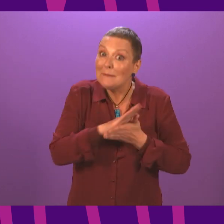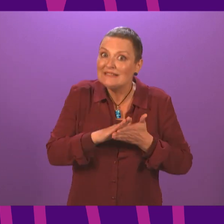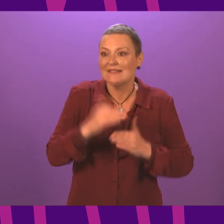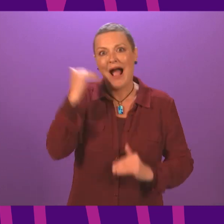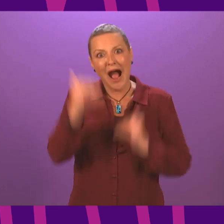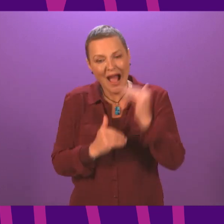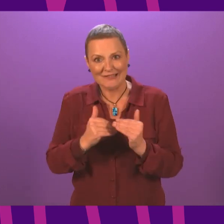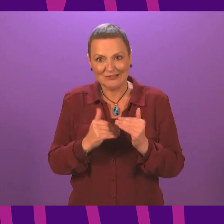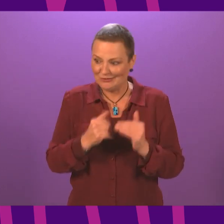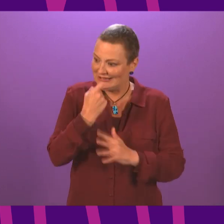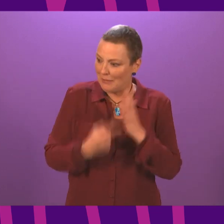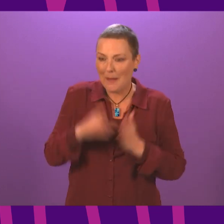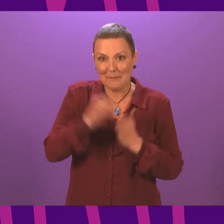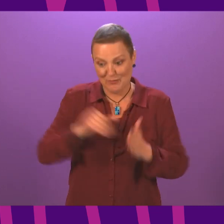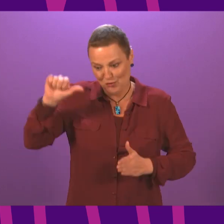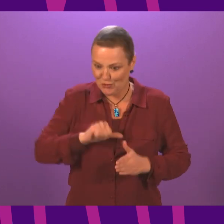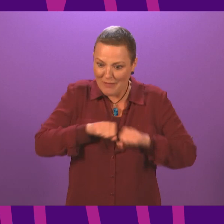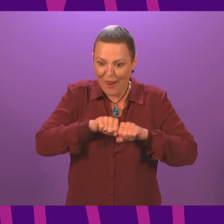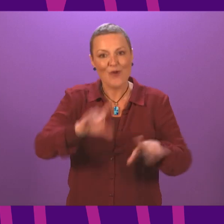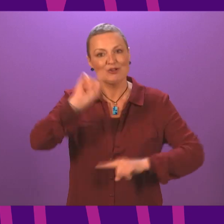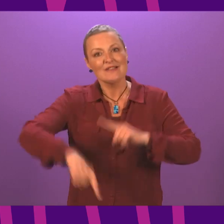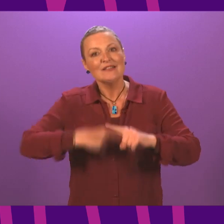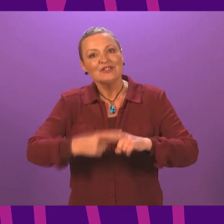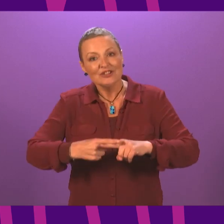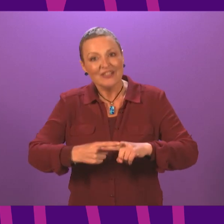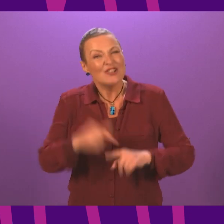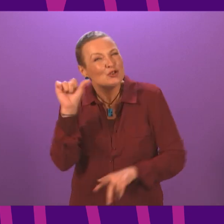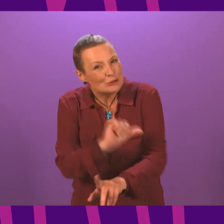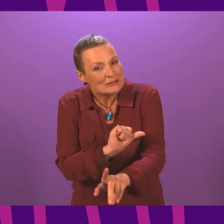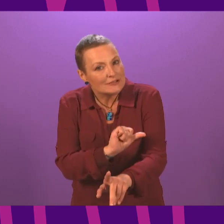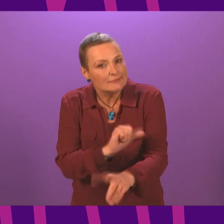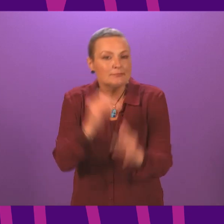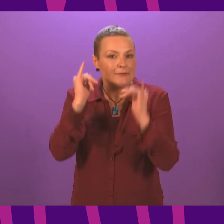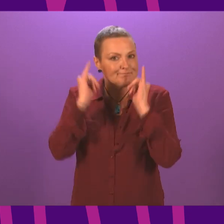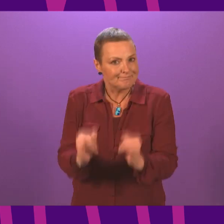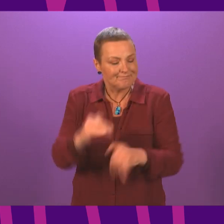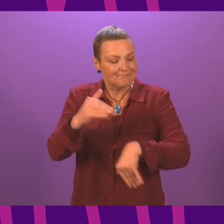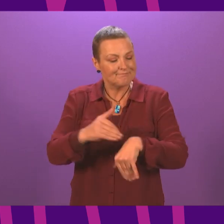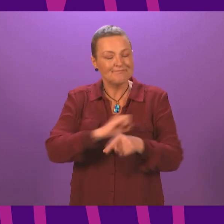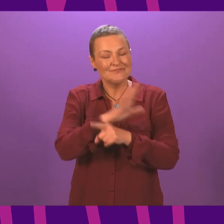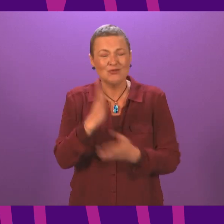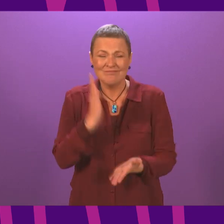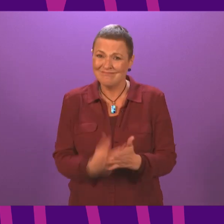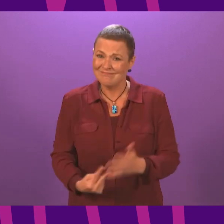course to launch early next year, in line with our previous plans. It was hugely disappointing